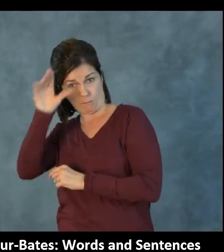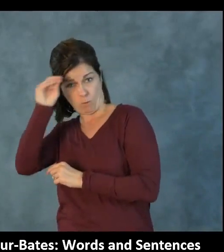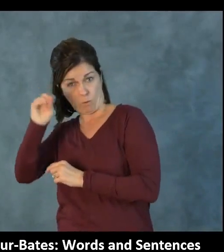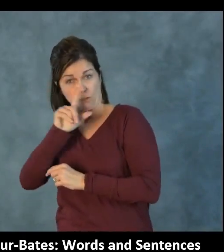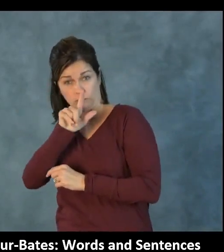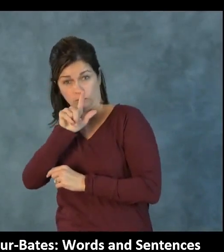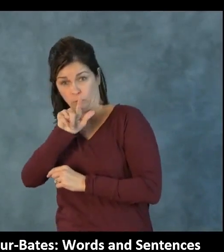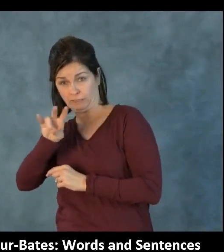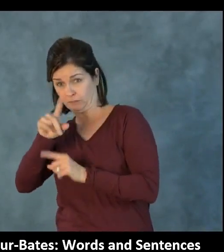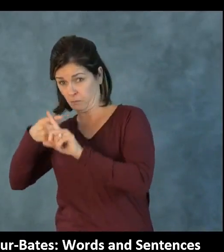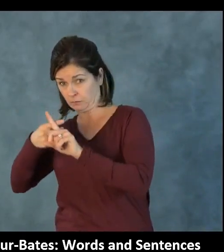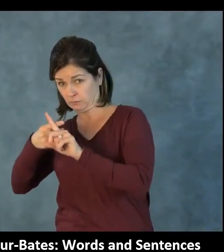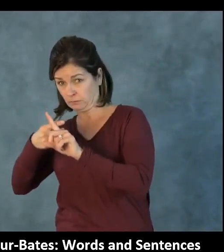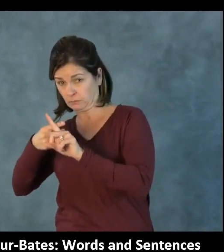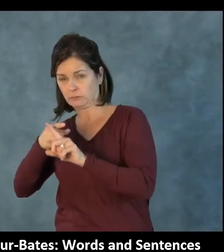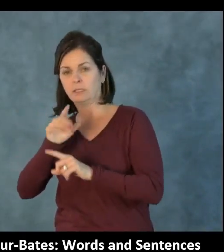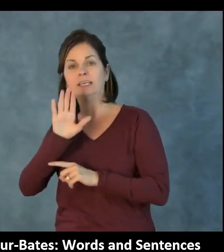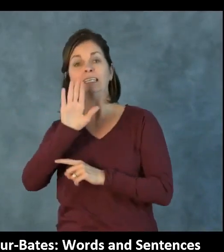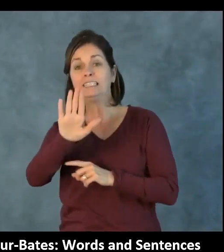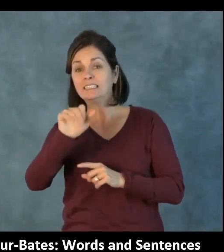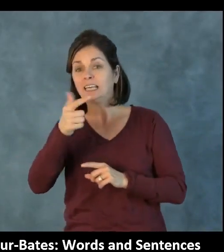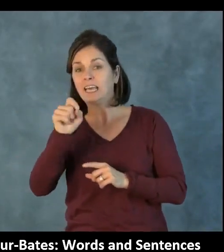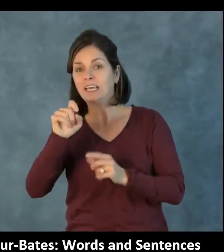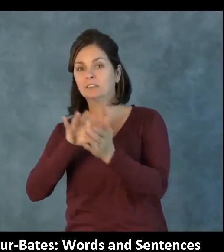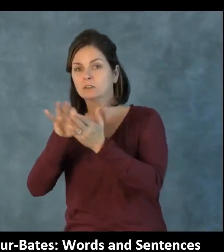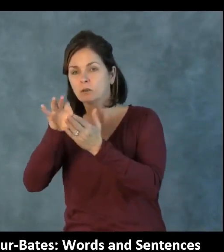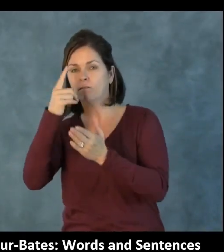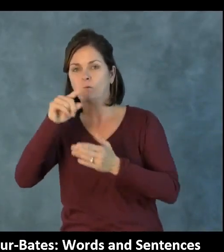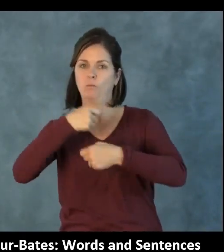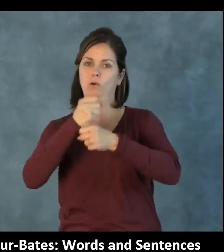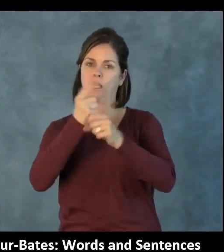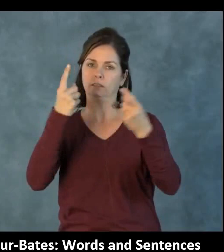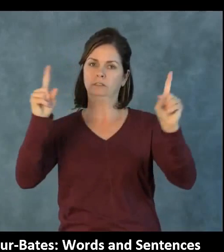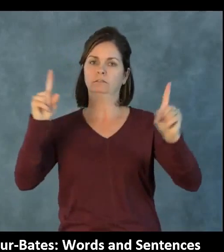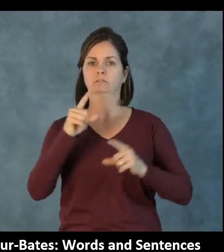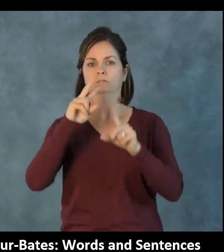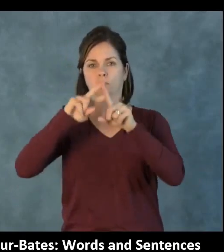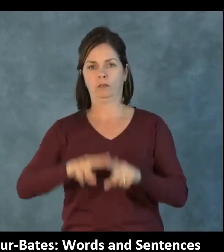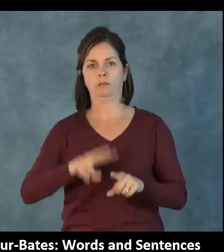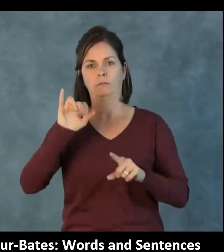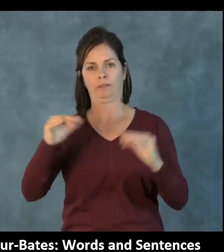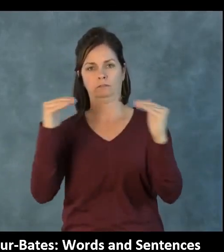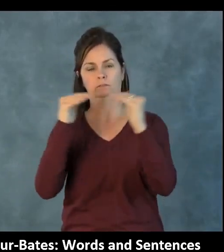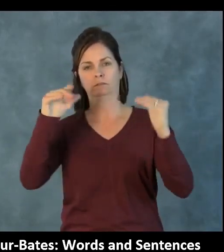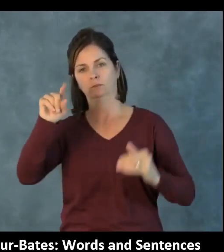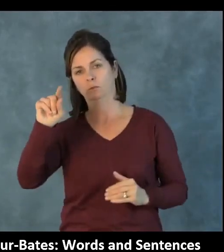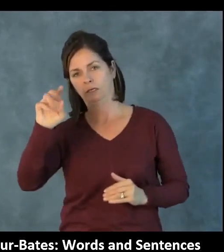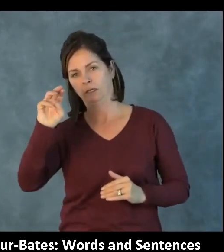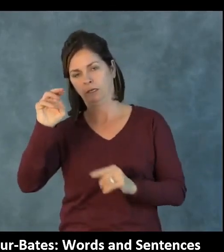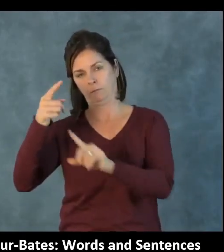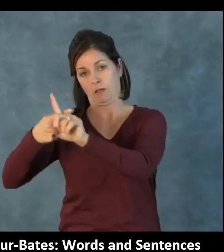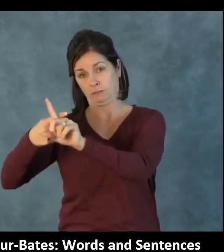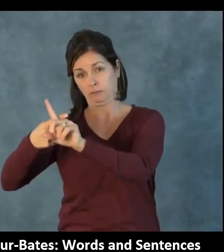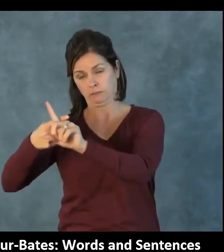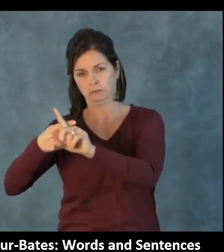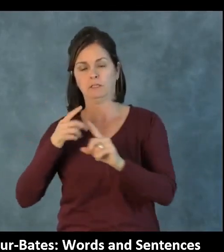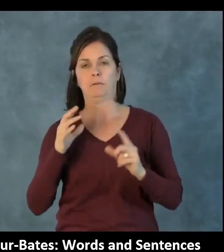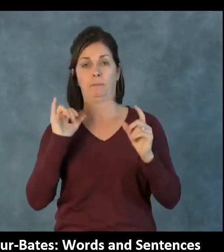and his age score for productive vocabulary is at 20 months. Just below that on the summary sheet,